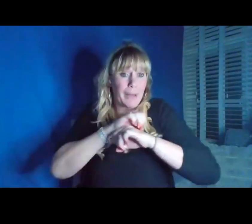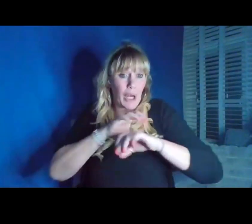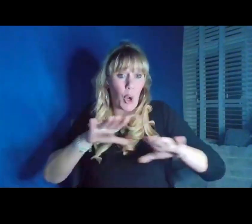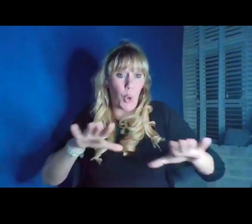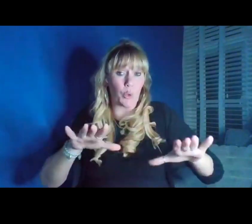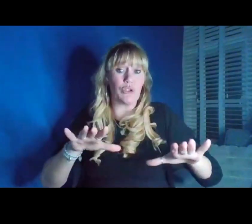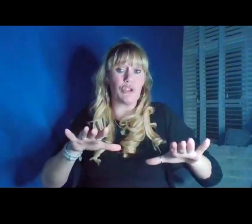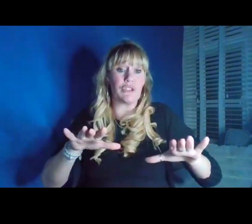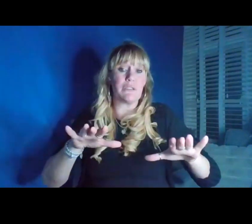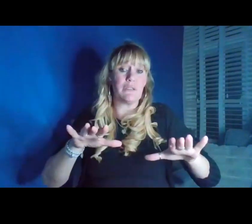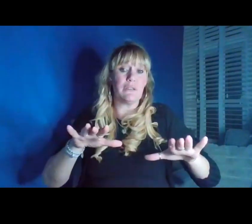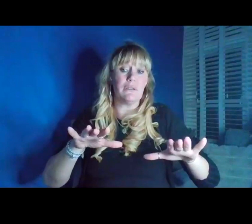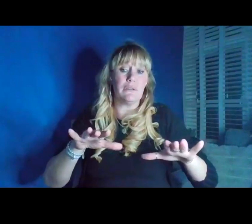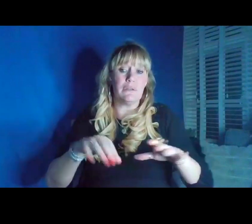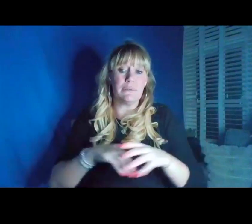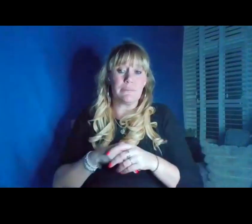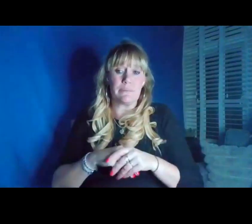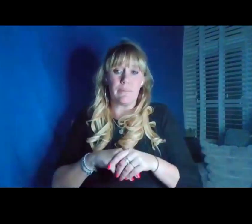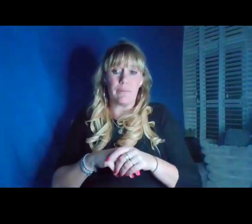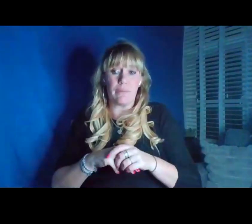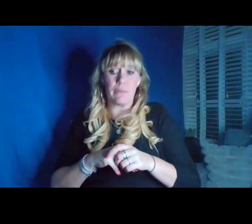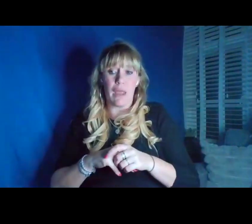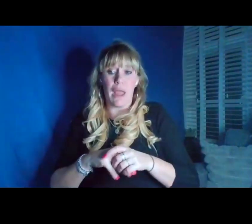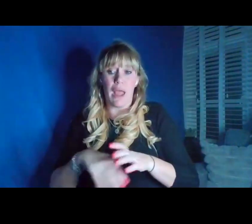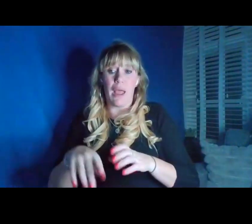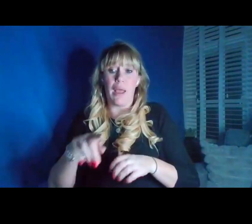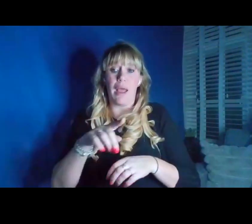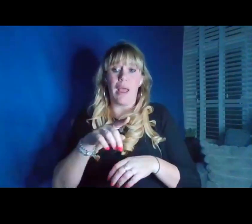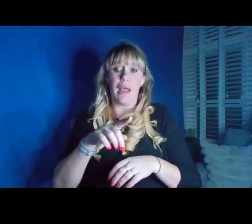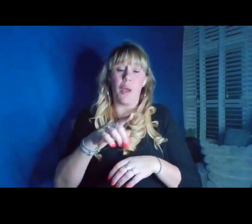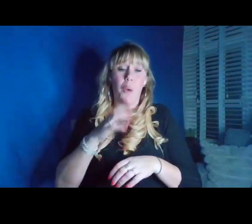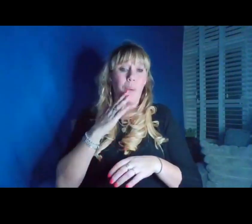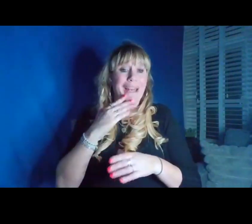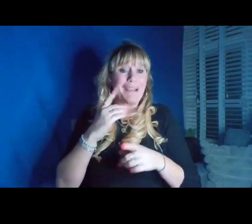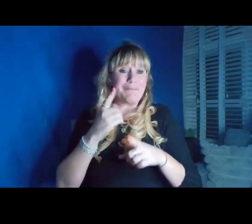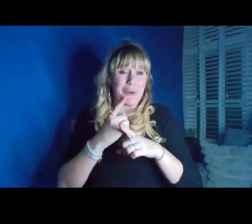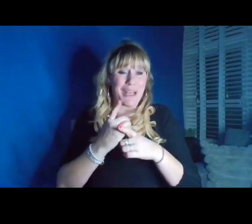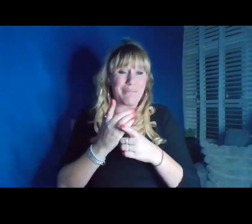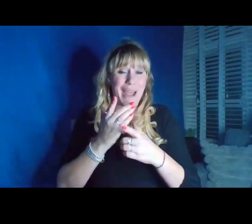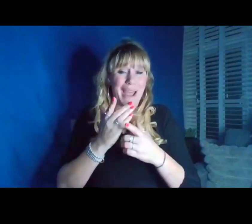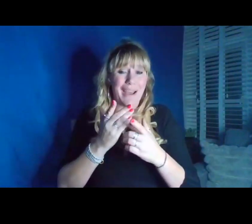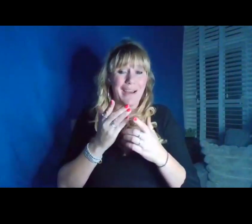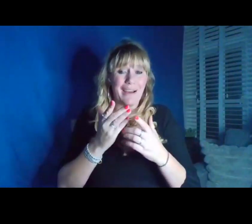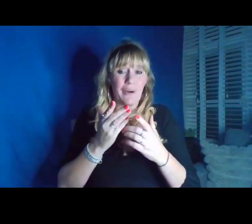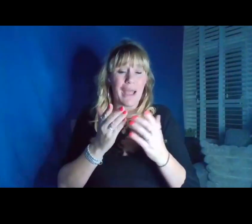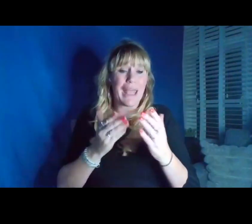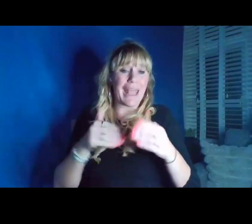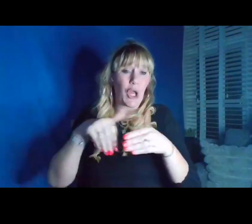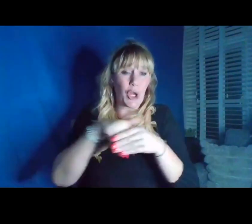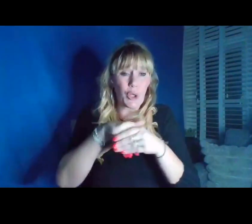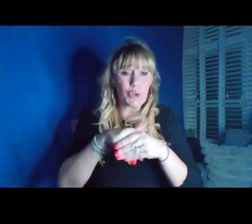I am talking about inclusion and diversity, I am sure we'll always yawn a little bit at that,